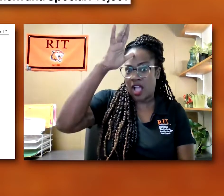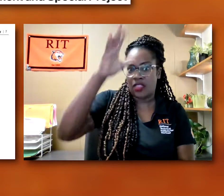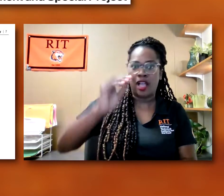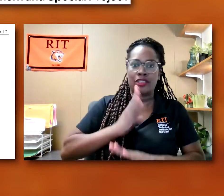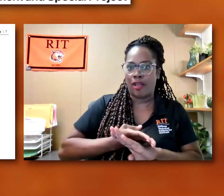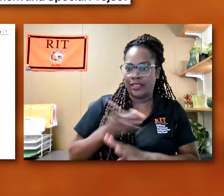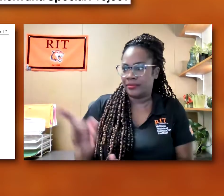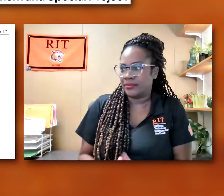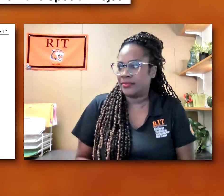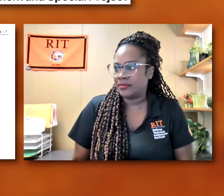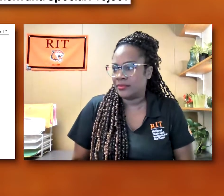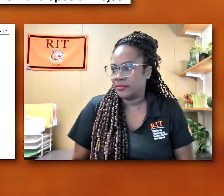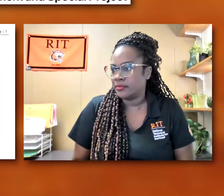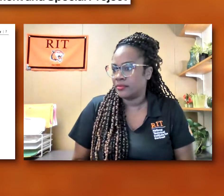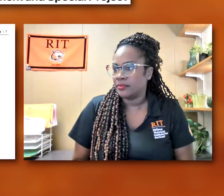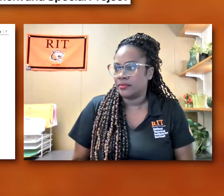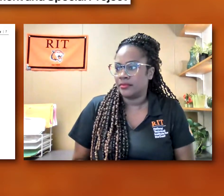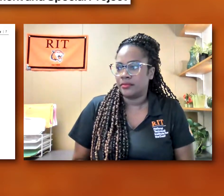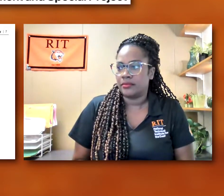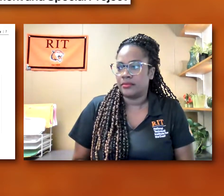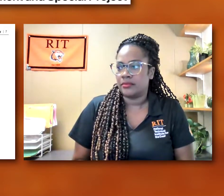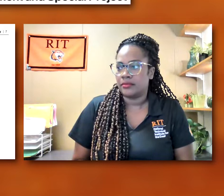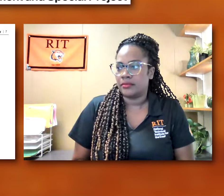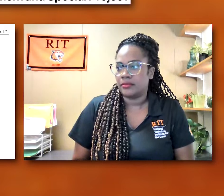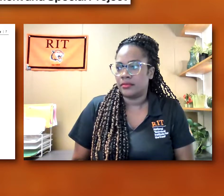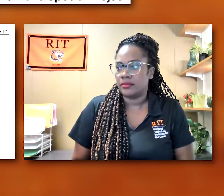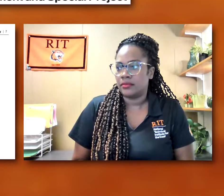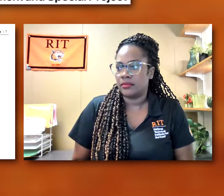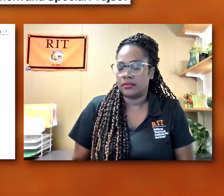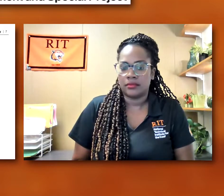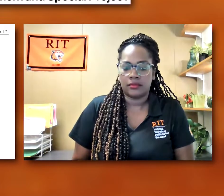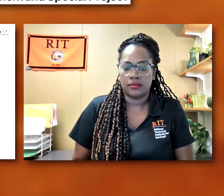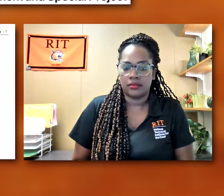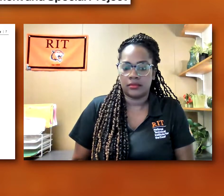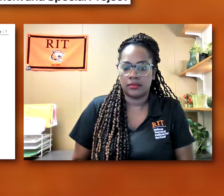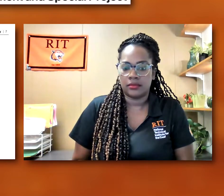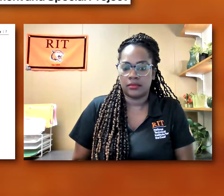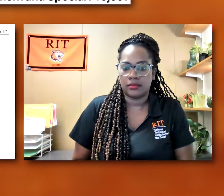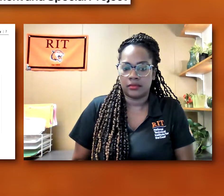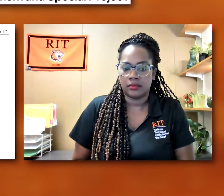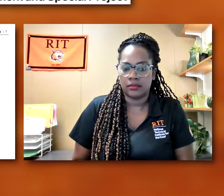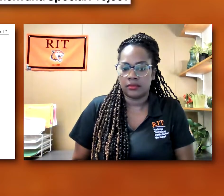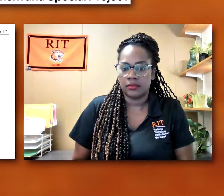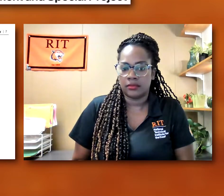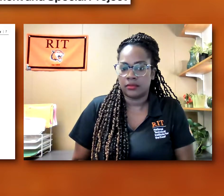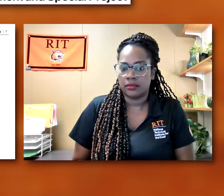[Thud] This was performed by a father and daughter. It fell swinging up.